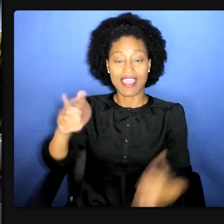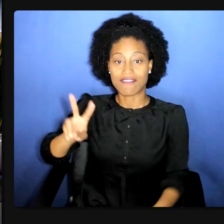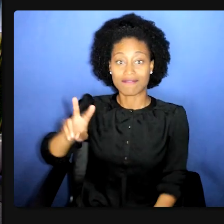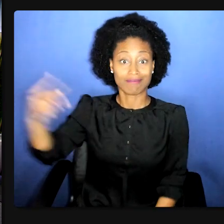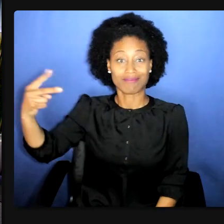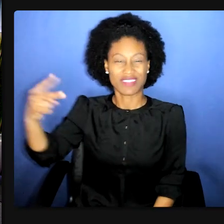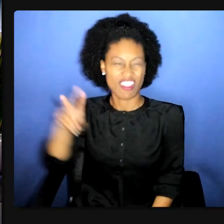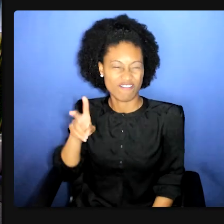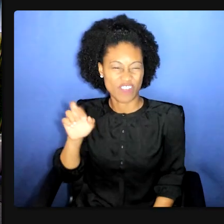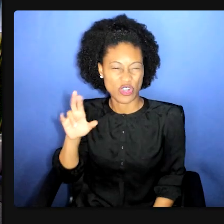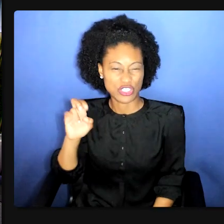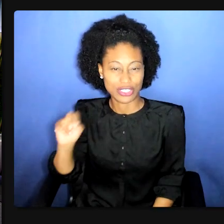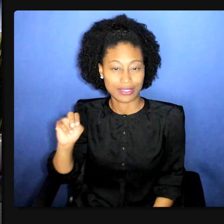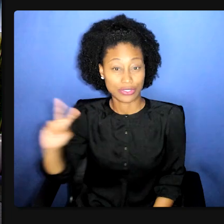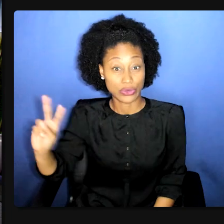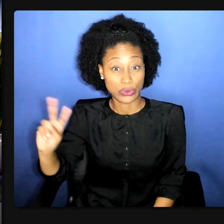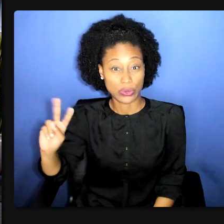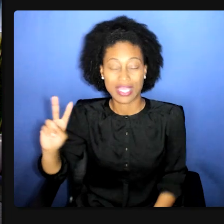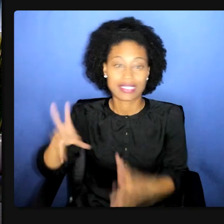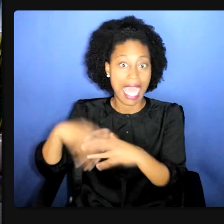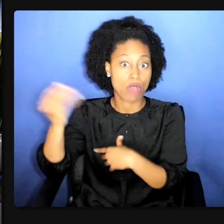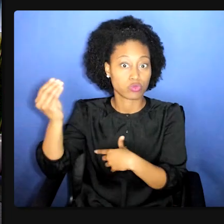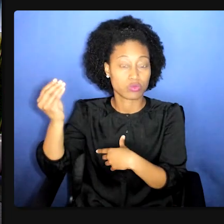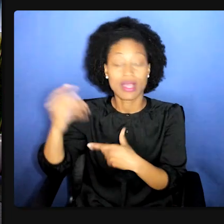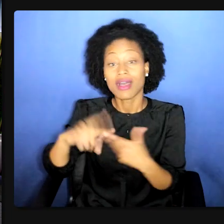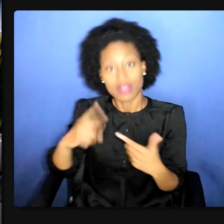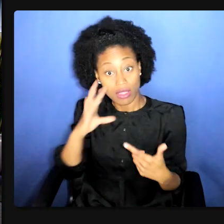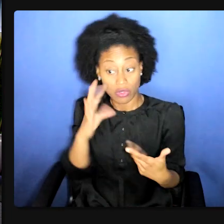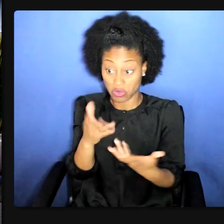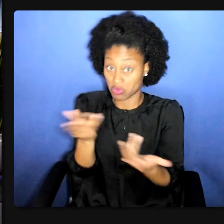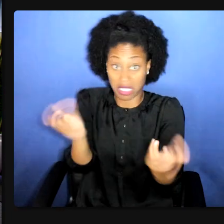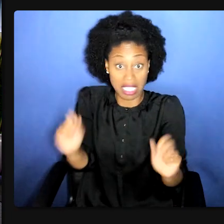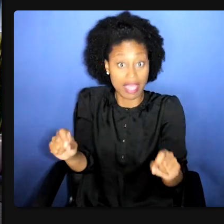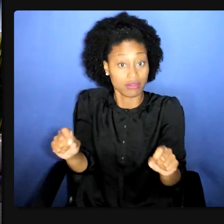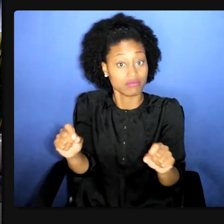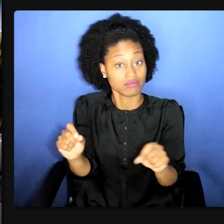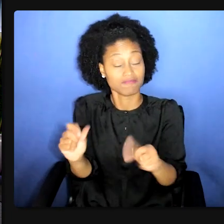to be focusing on version 3 which we're really excited to talk about as it will be coming out